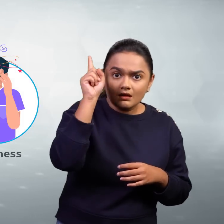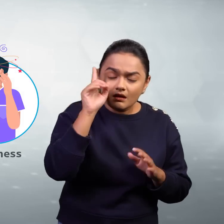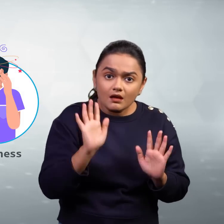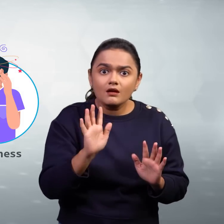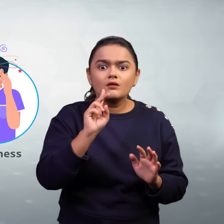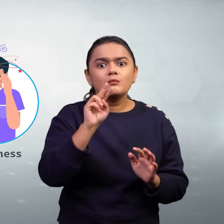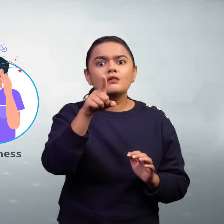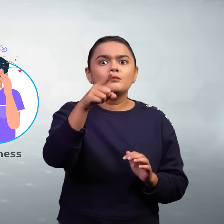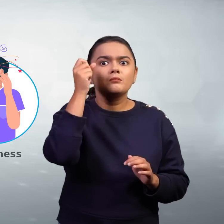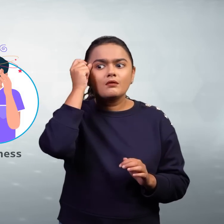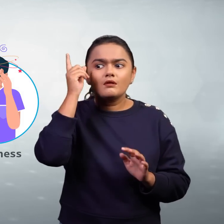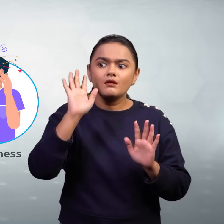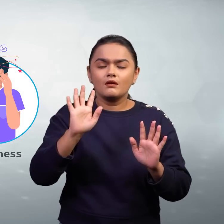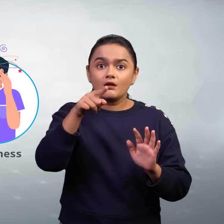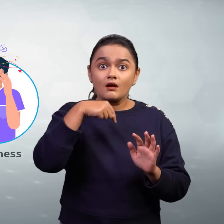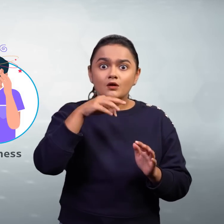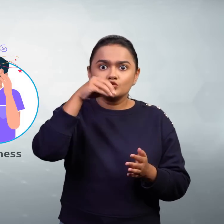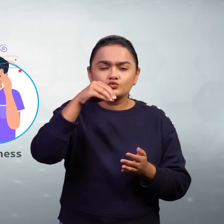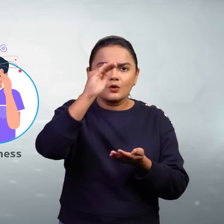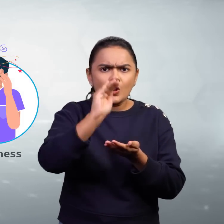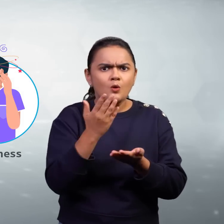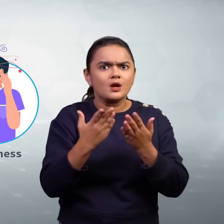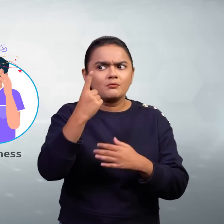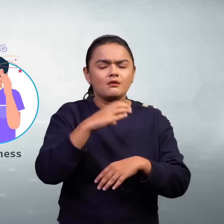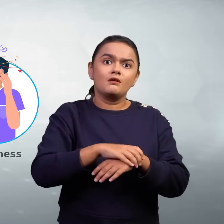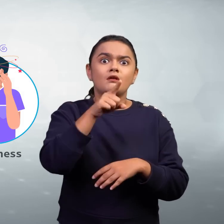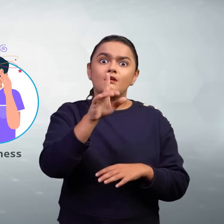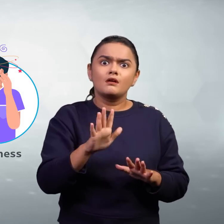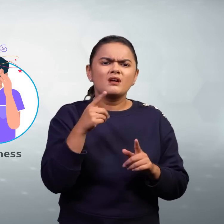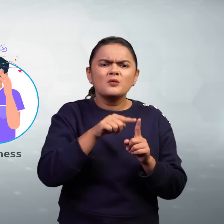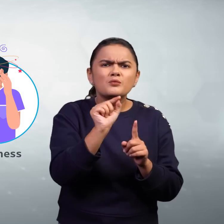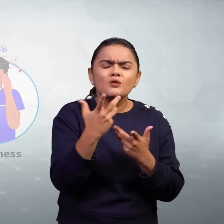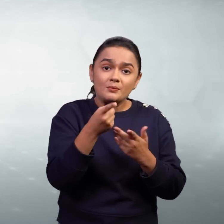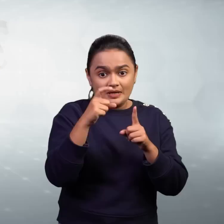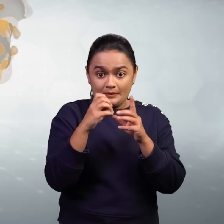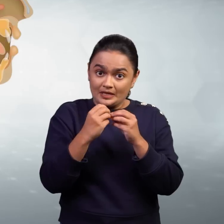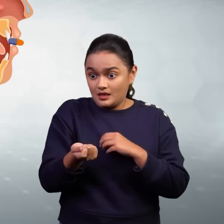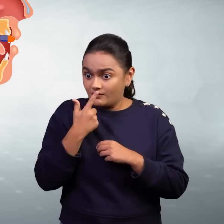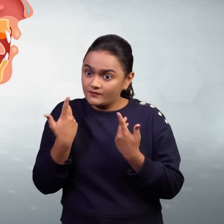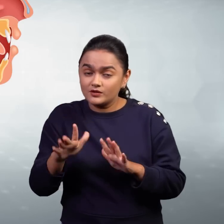In that case, you should understand that your sugar levels may have dropped. And why does this happen? You may have taken medication for diabetes.